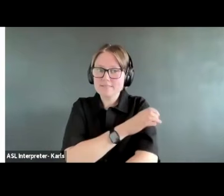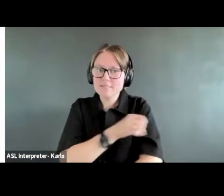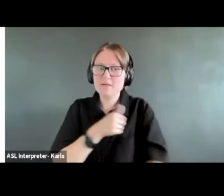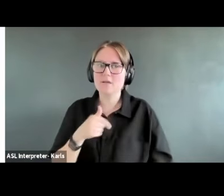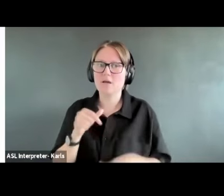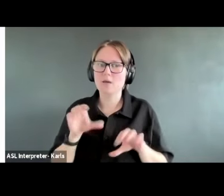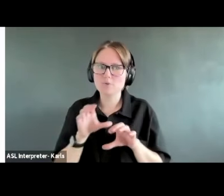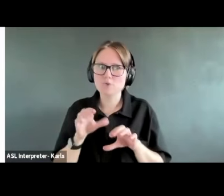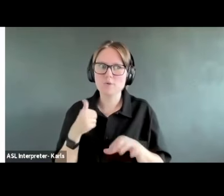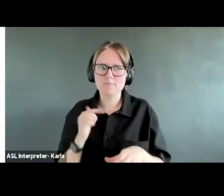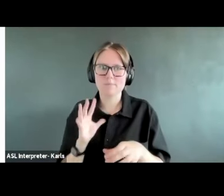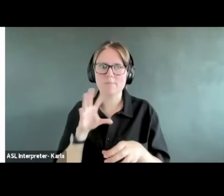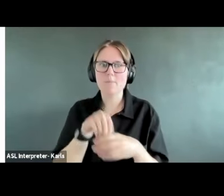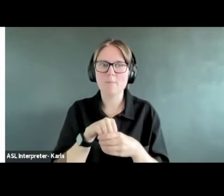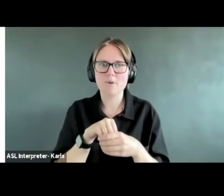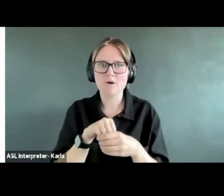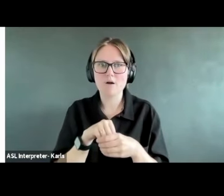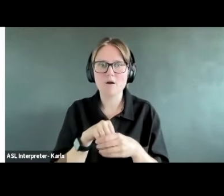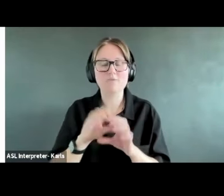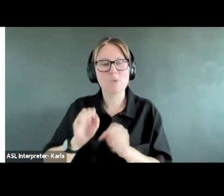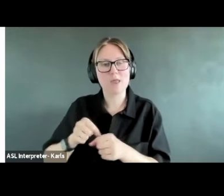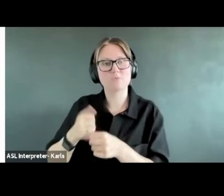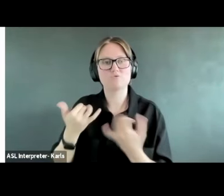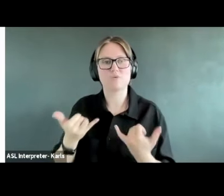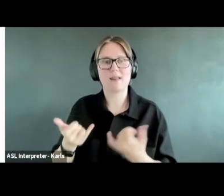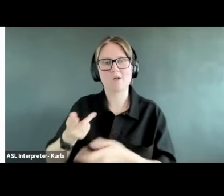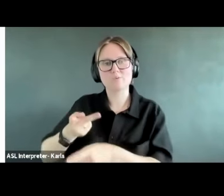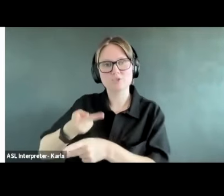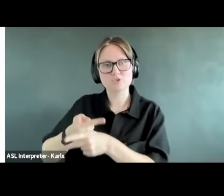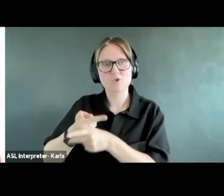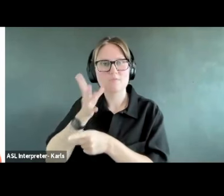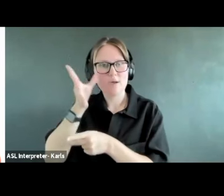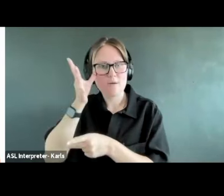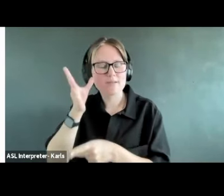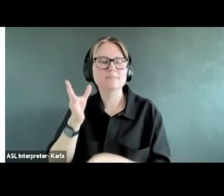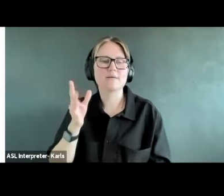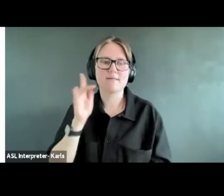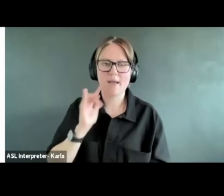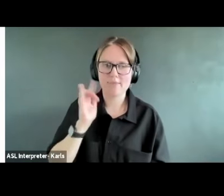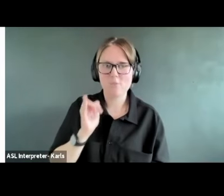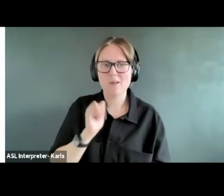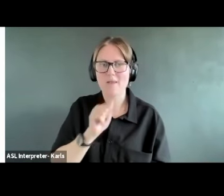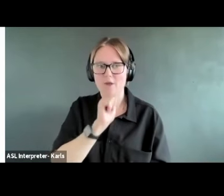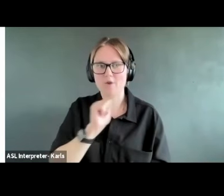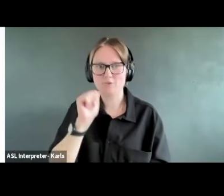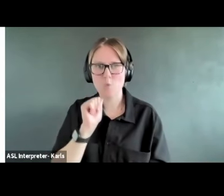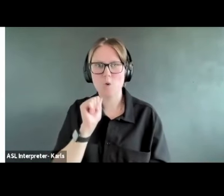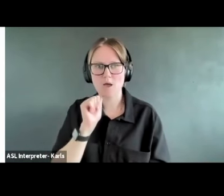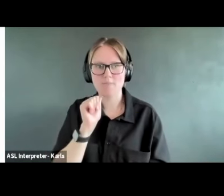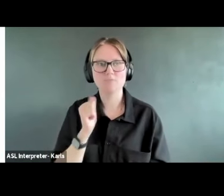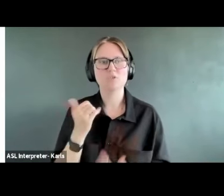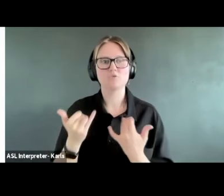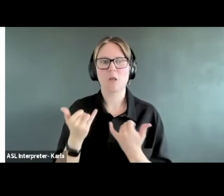parents in California and now Arizona we're waiting for the Occupational Therapy Compact to come through